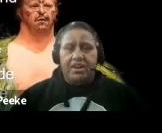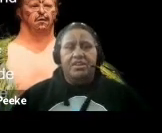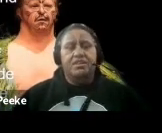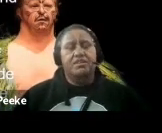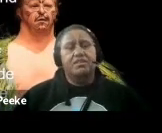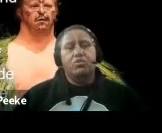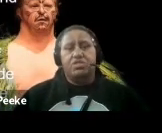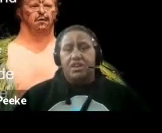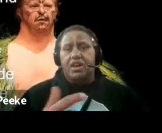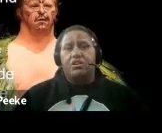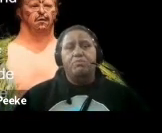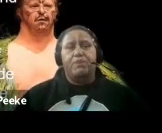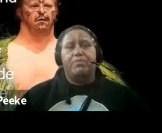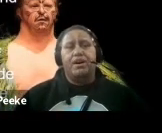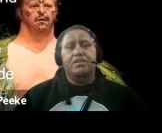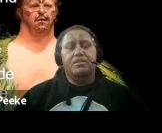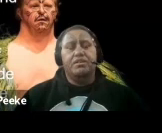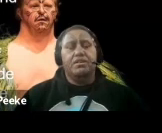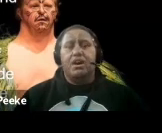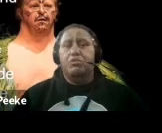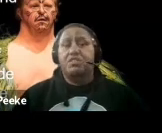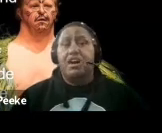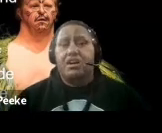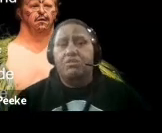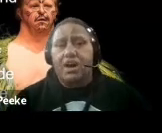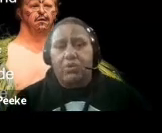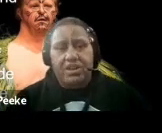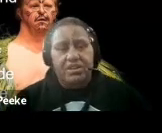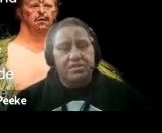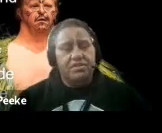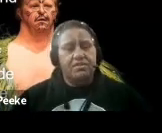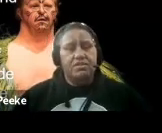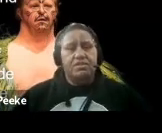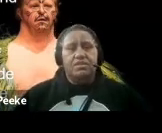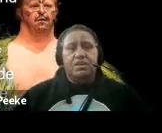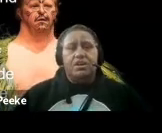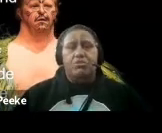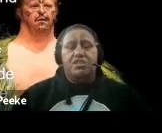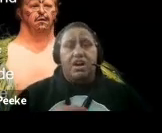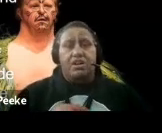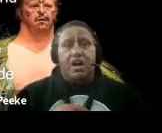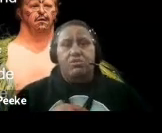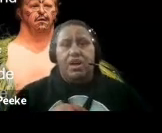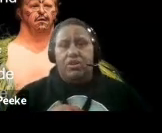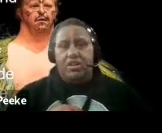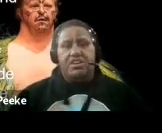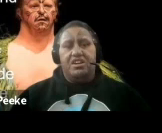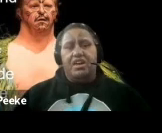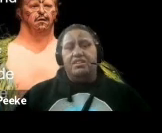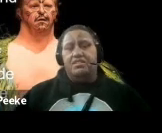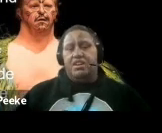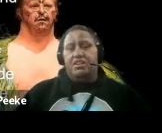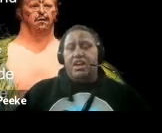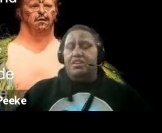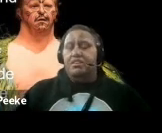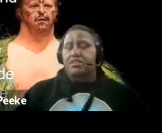Engari, ko tēnei kaupapa, kāhore i te ngākau ngāwari. Kāhore e te ngākau e koretake nei ki tēnei, ki tēnei.